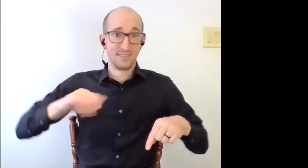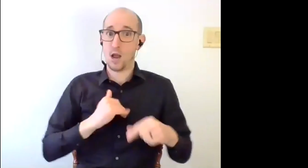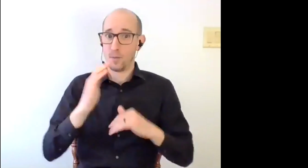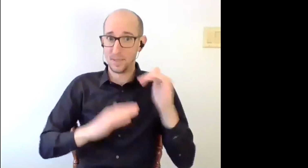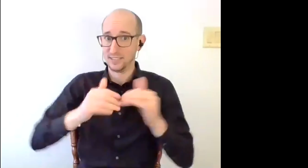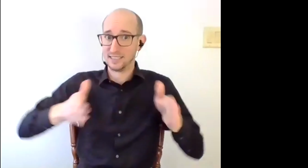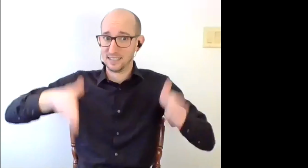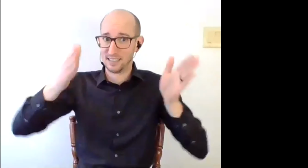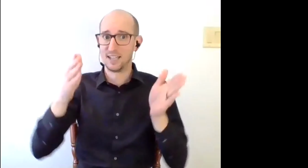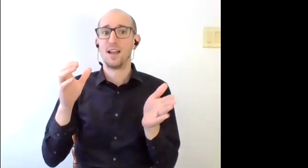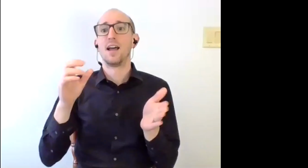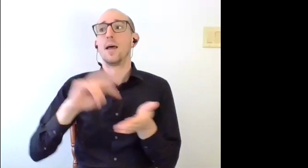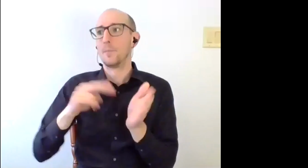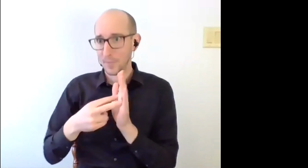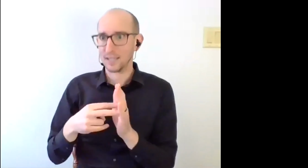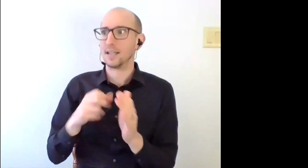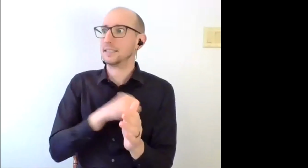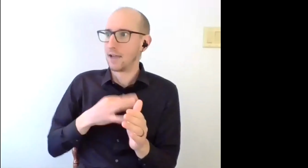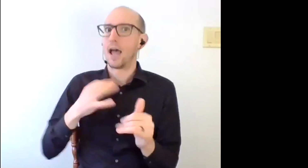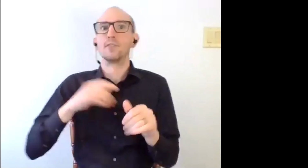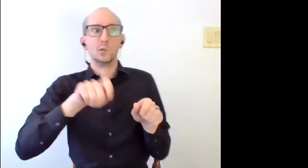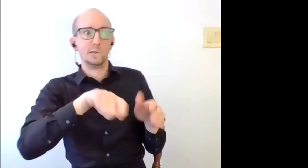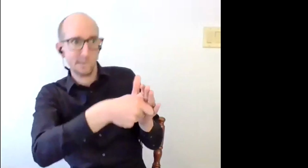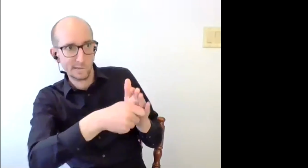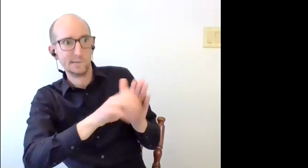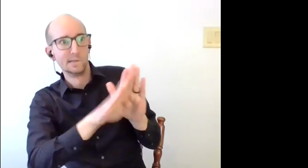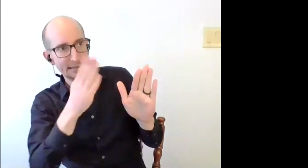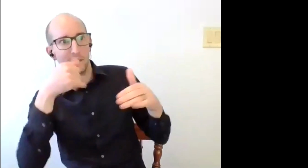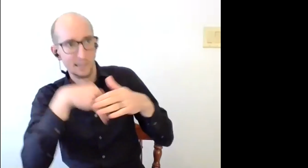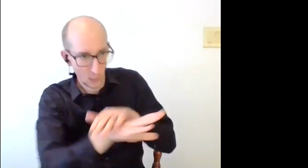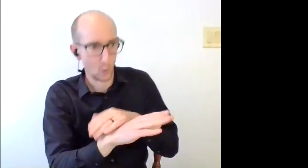books. One of the things we found out is they mail them from the physical location. They would have to get